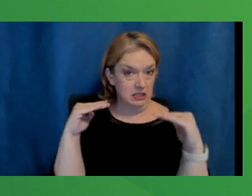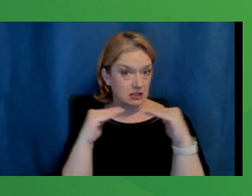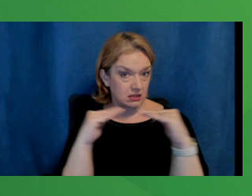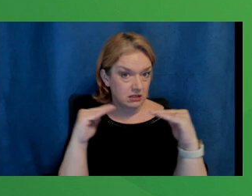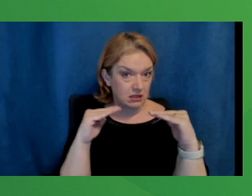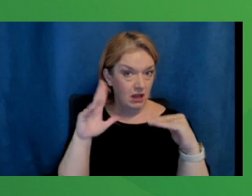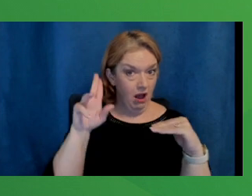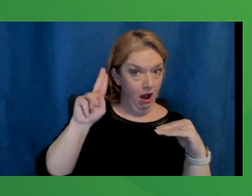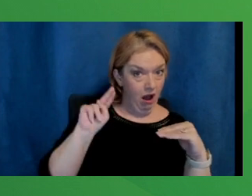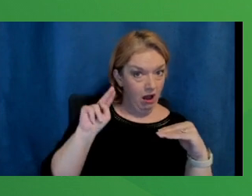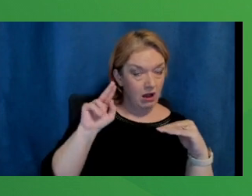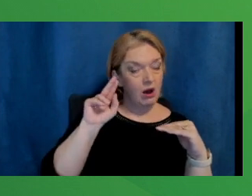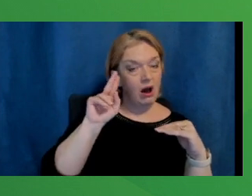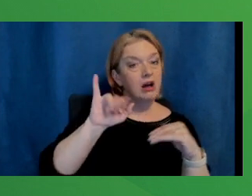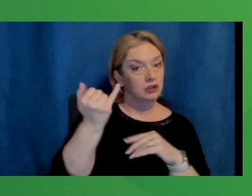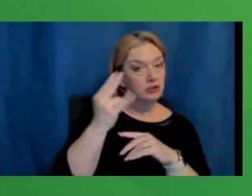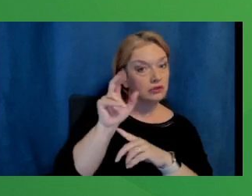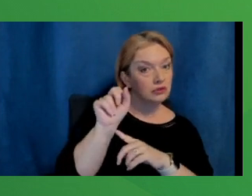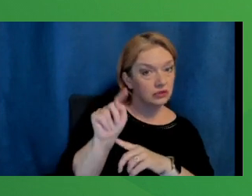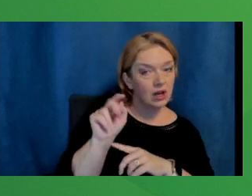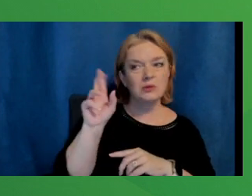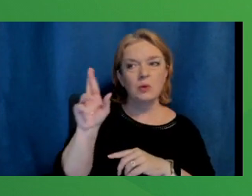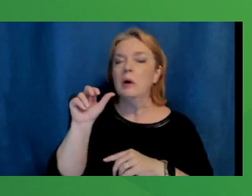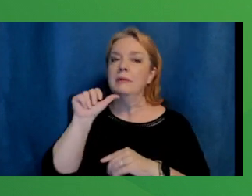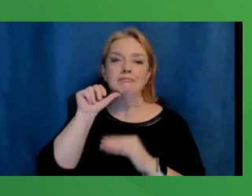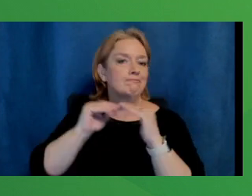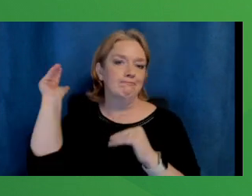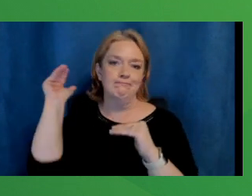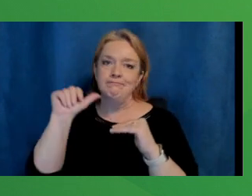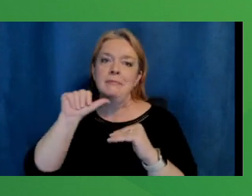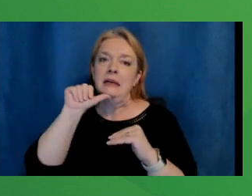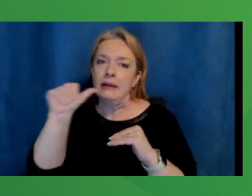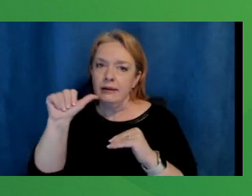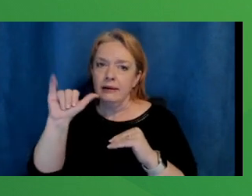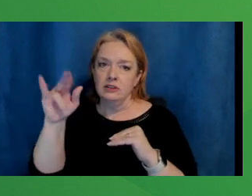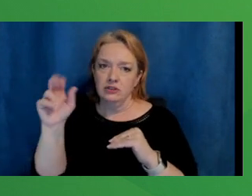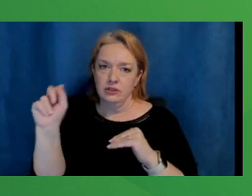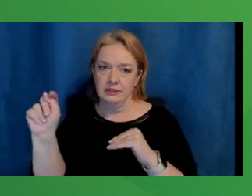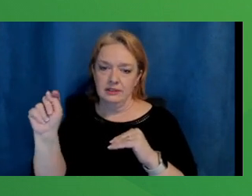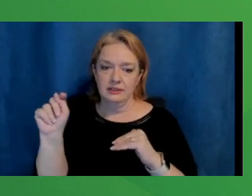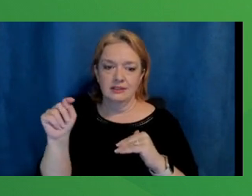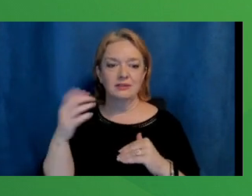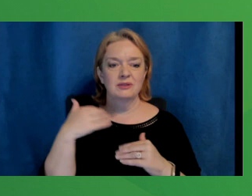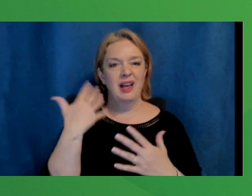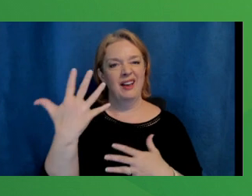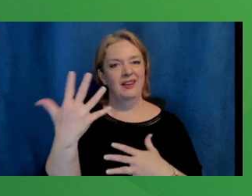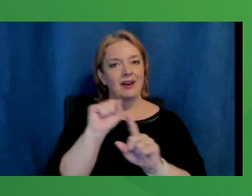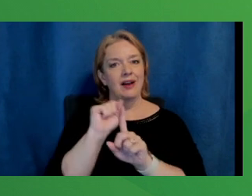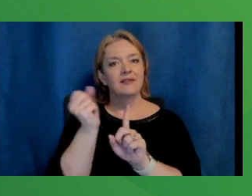five scenarios, listed A through E, and then you have an arrow that's unjust or just. So,